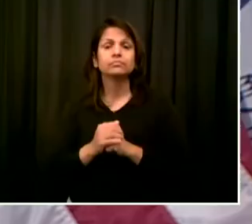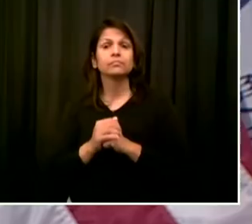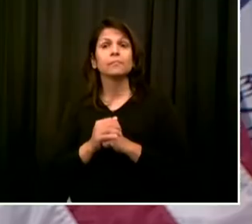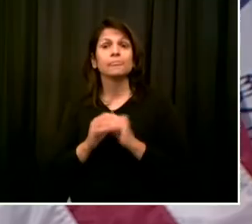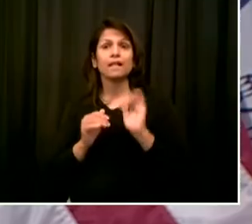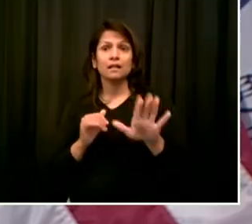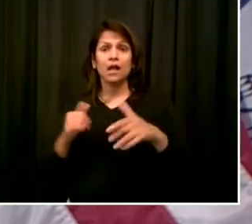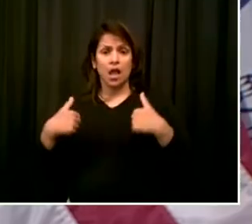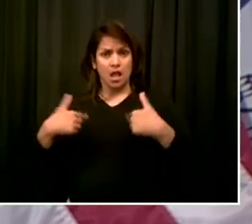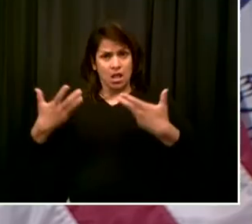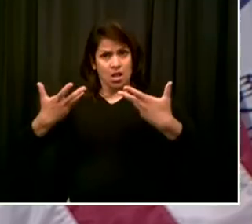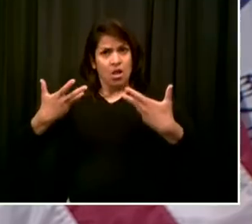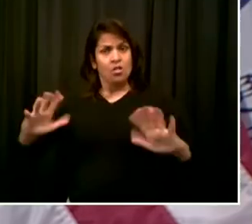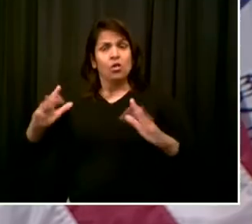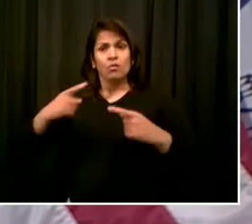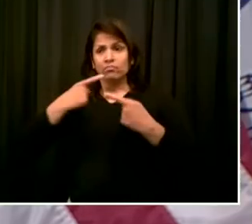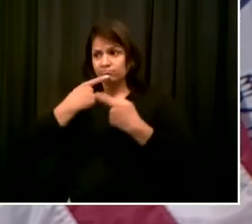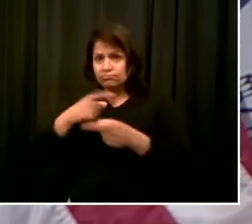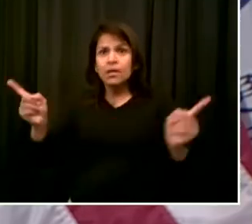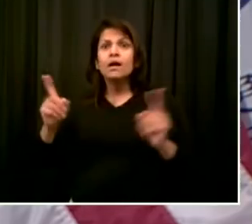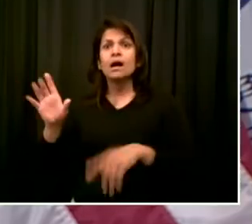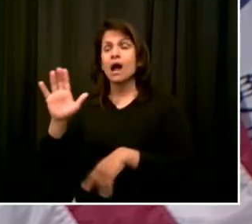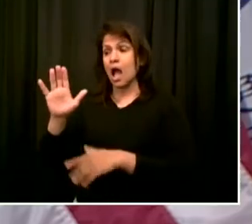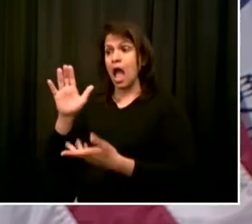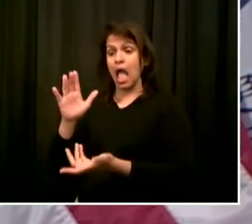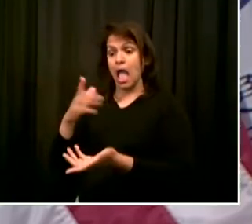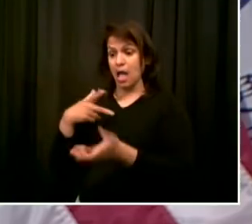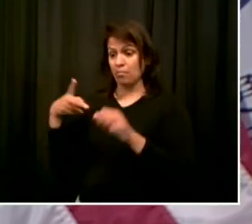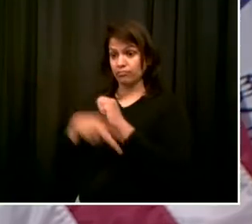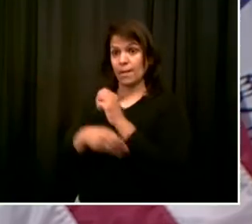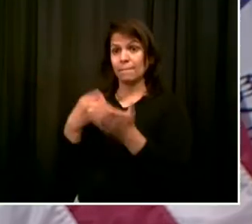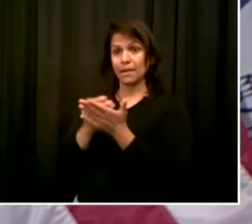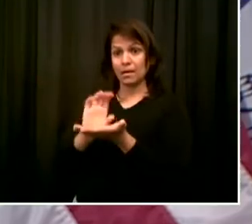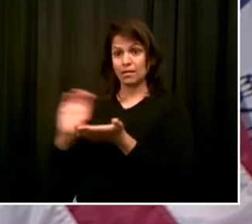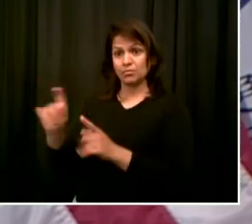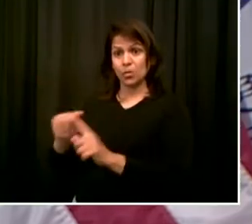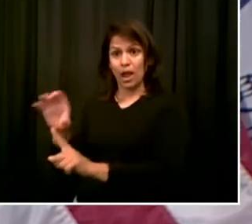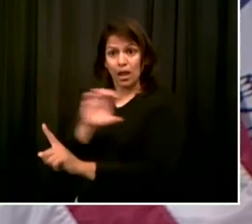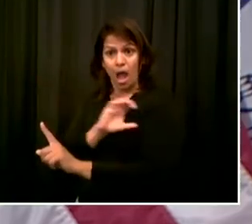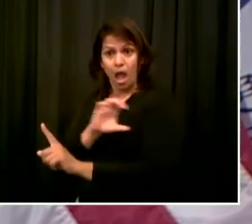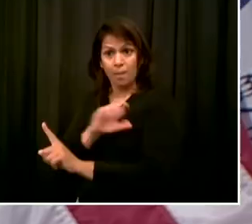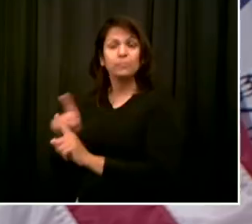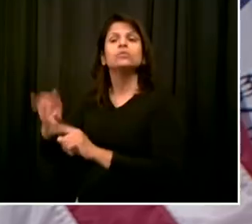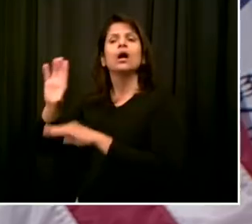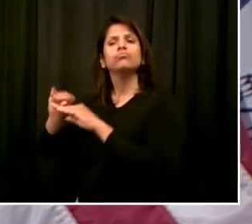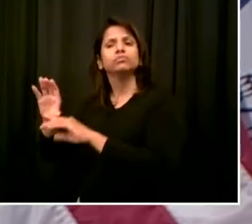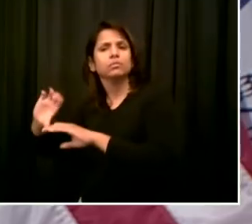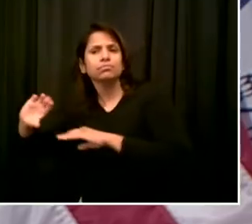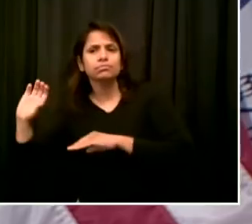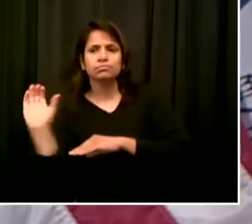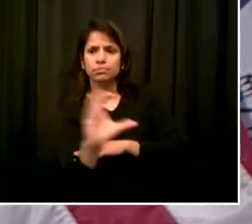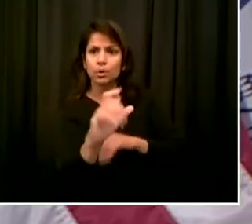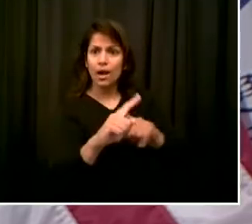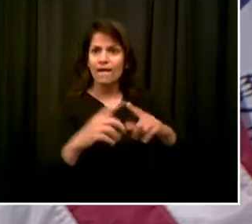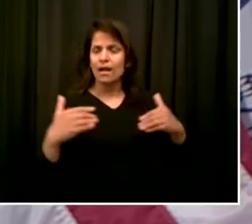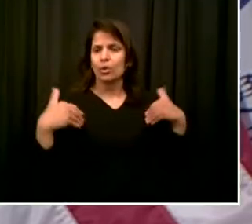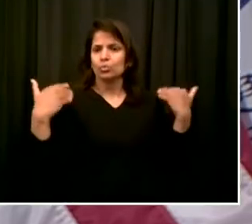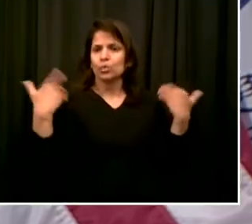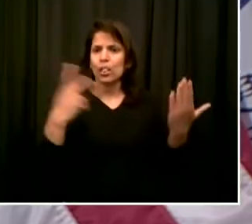WITH HH IGPRIORITIES. THEY IWLL GO FROM PNYD TO YOUTH